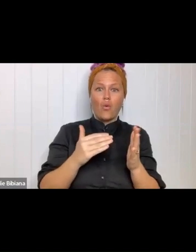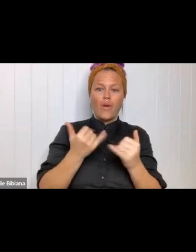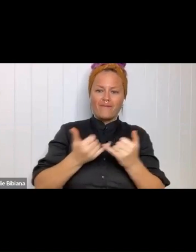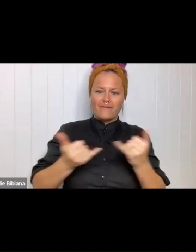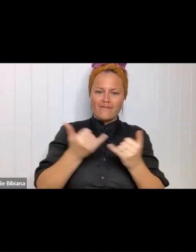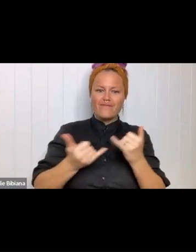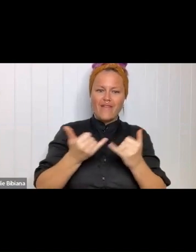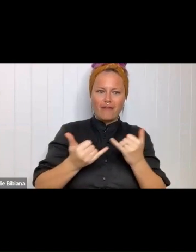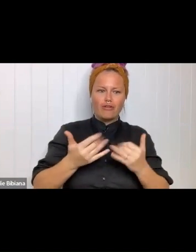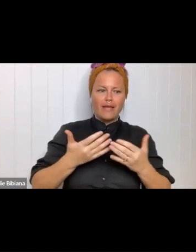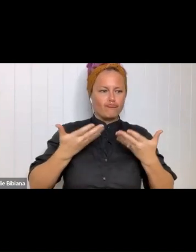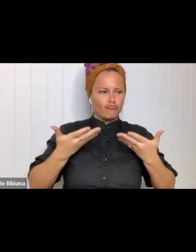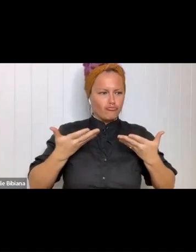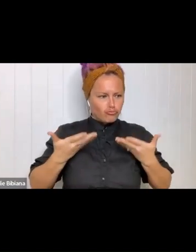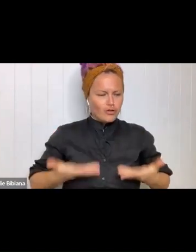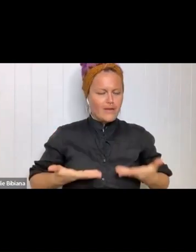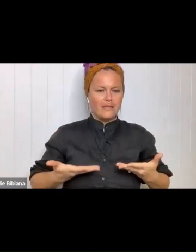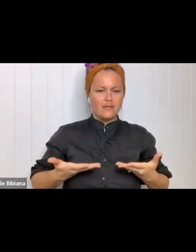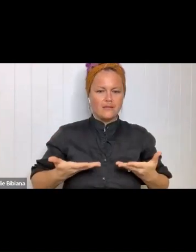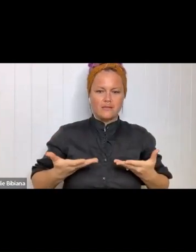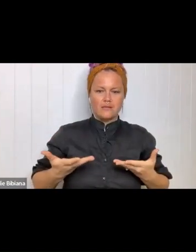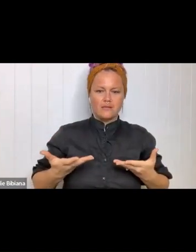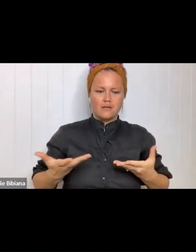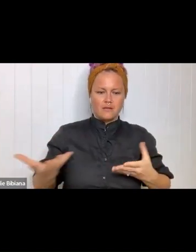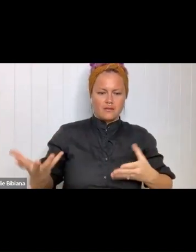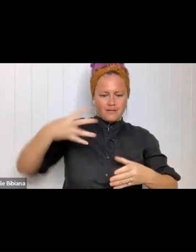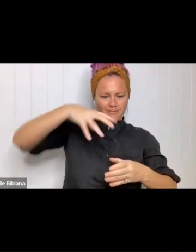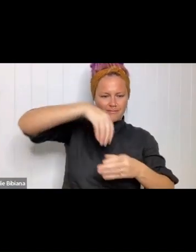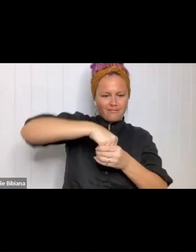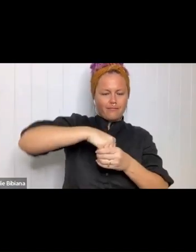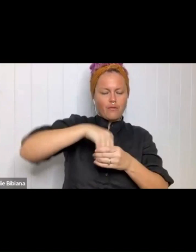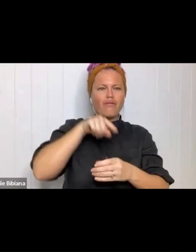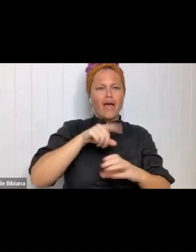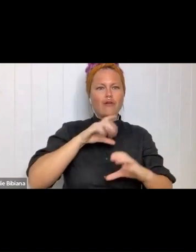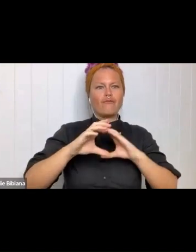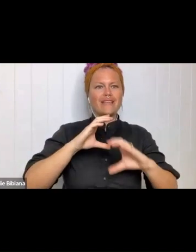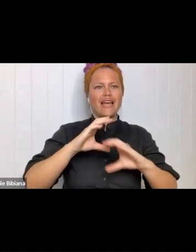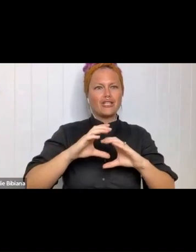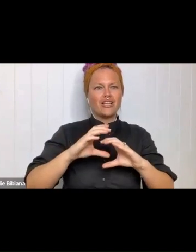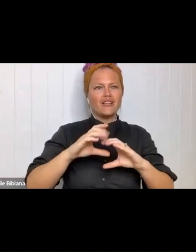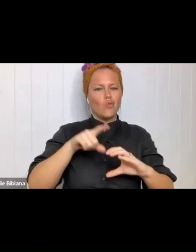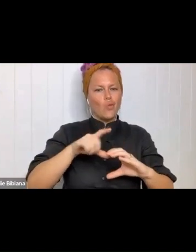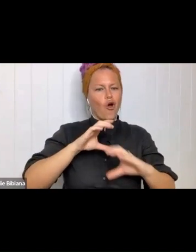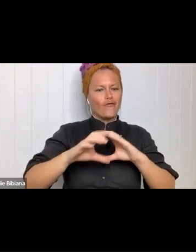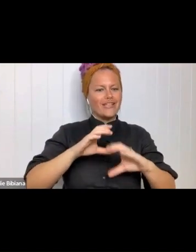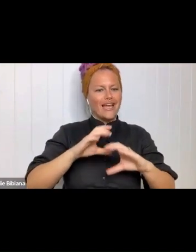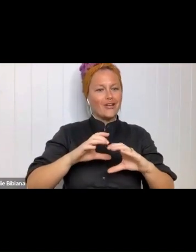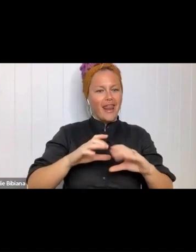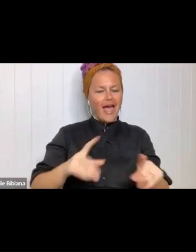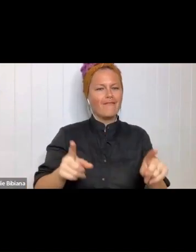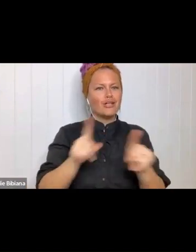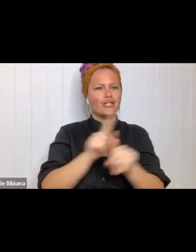conversation. And yes, so the conversation changes and allows